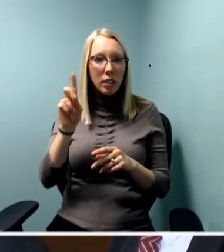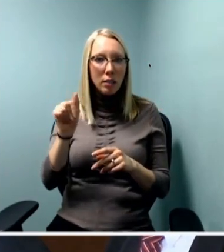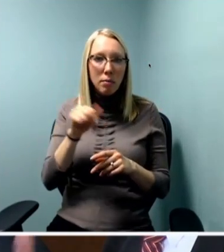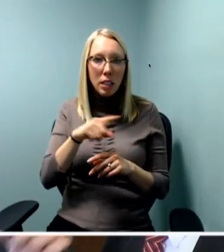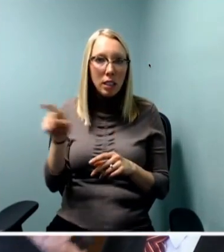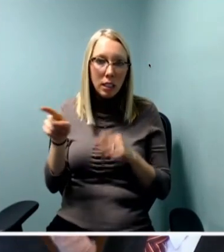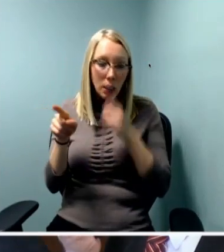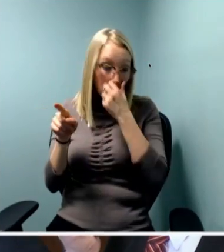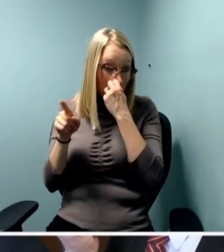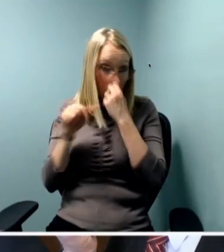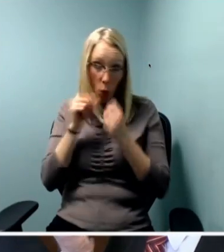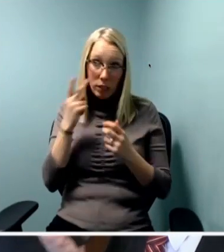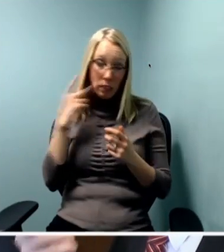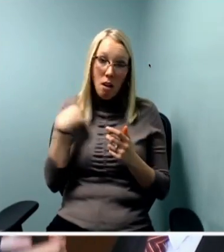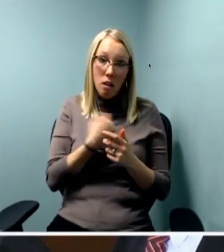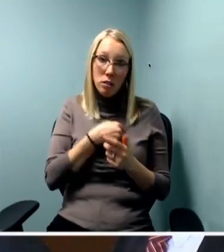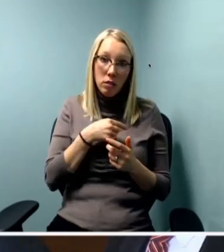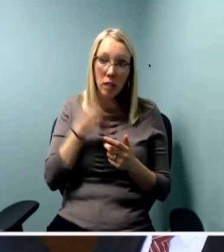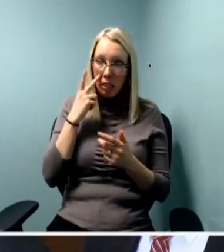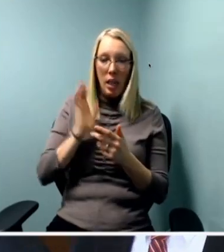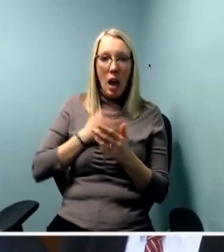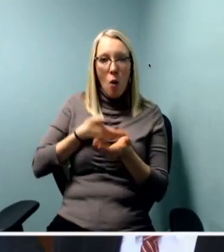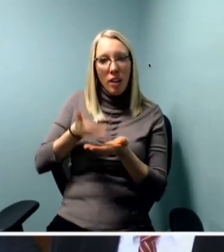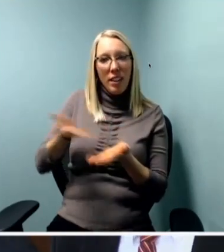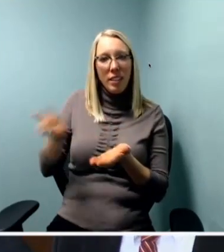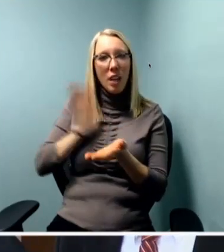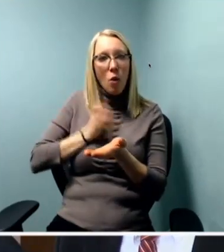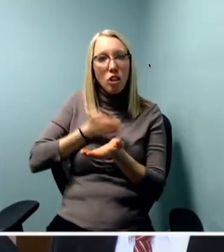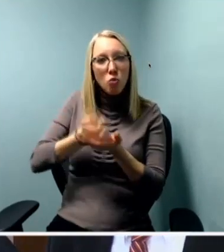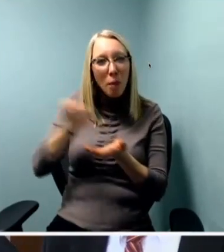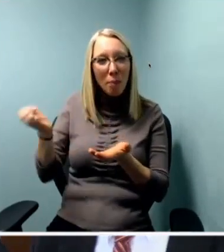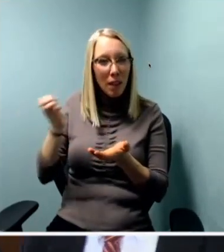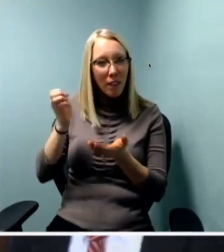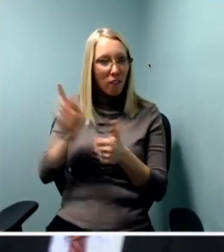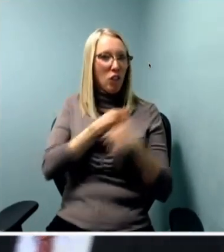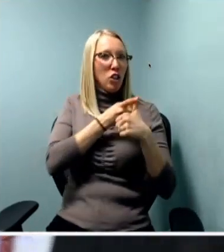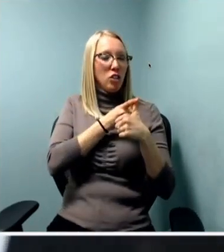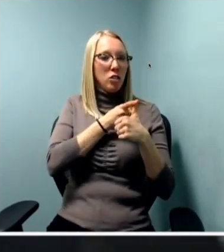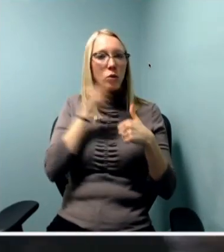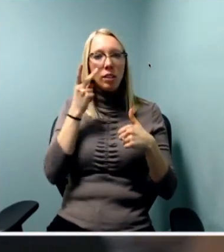They see our apparatus. (Judith) Well, it's visibility and invisibility, both at the same time.